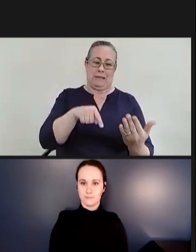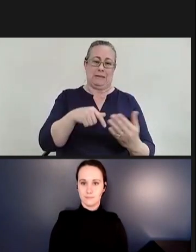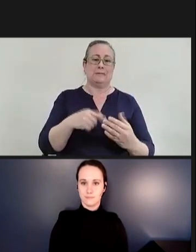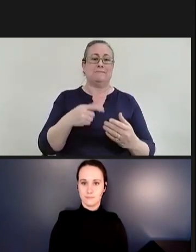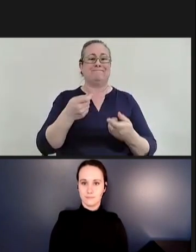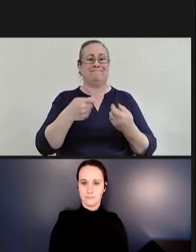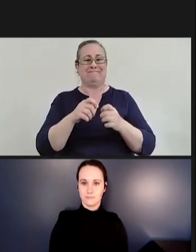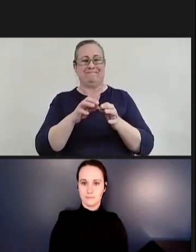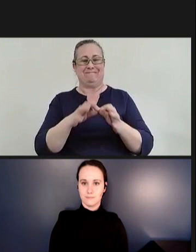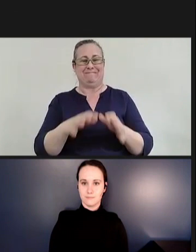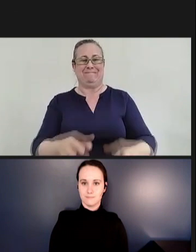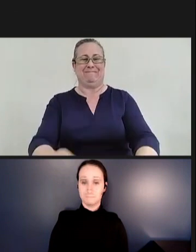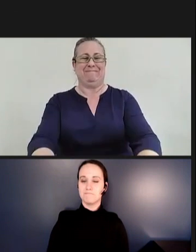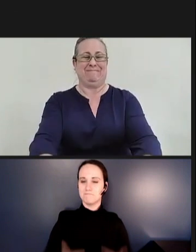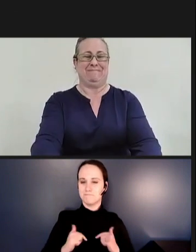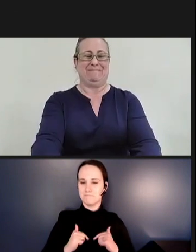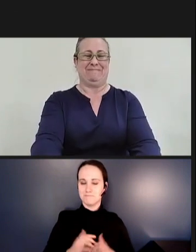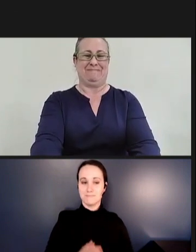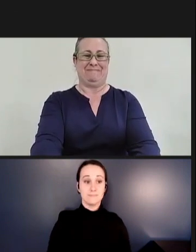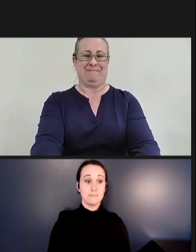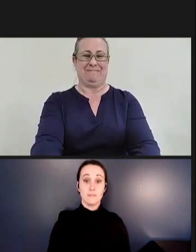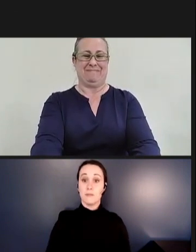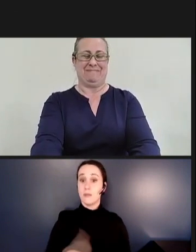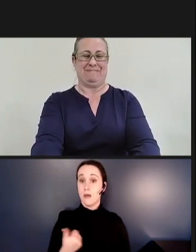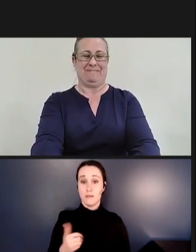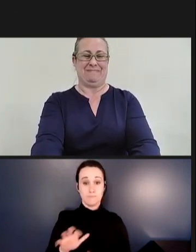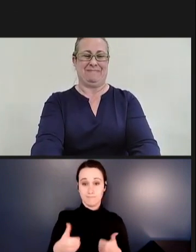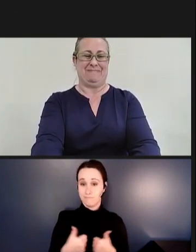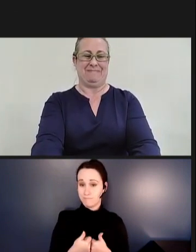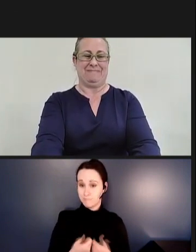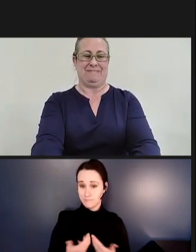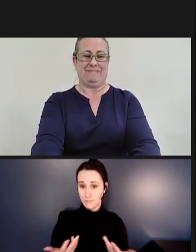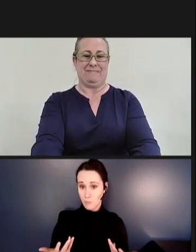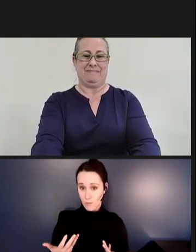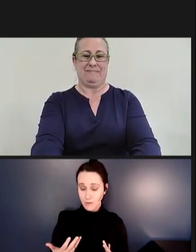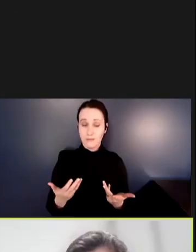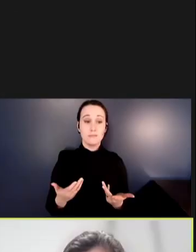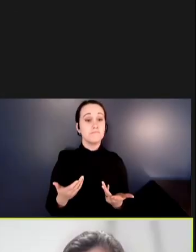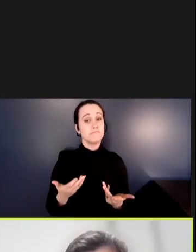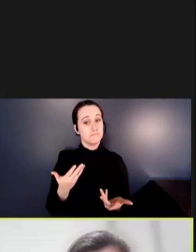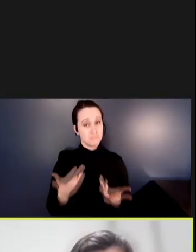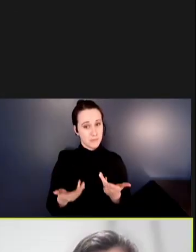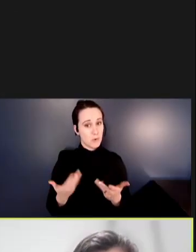So, another complicating factor that we have is that, as you might have heard recently,